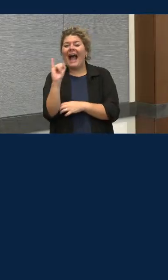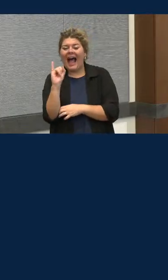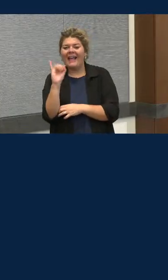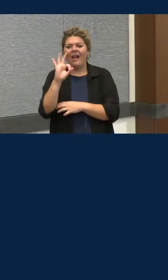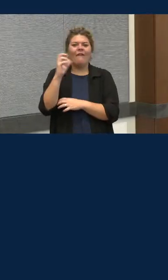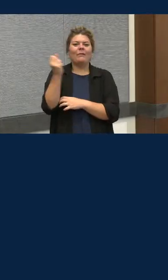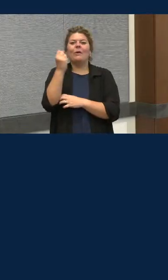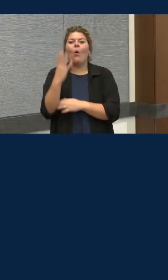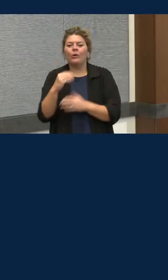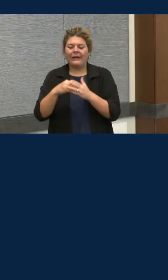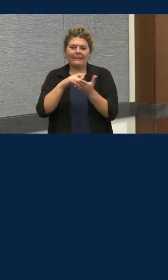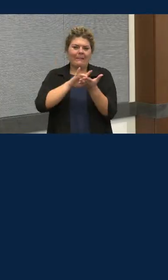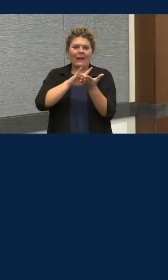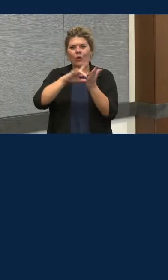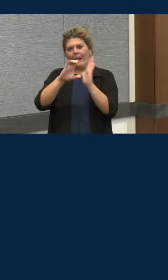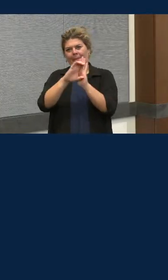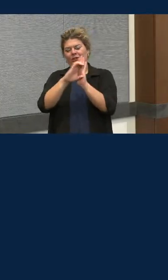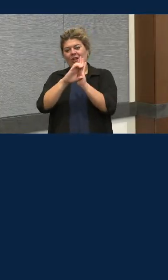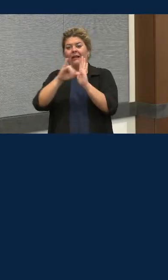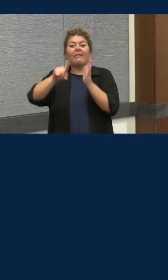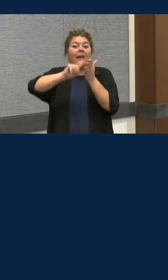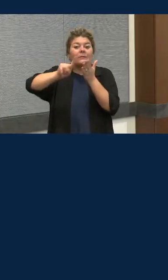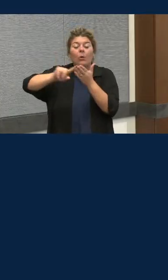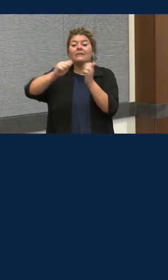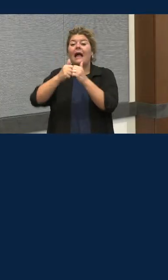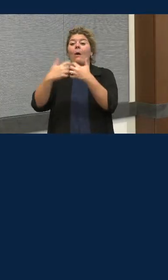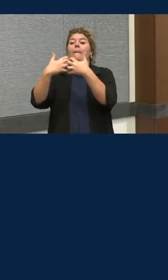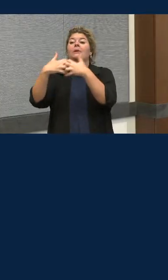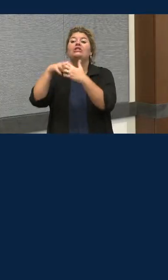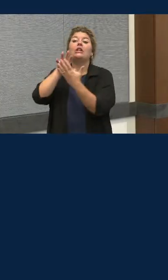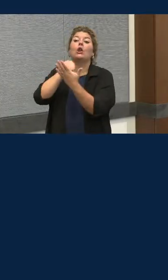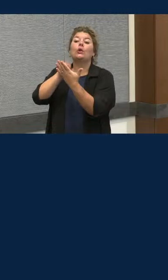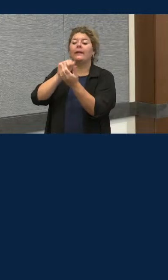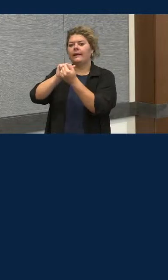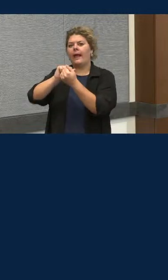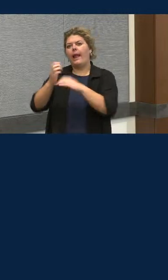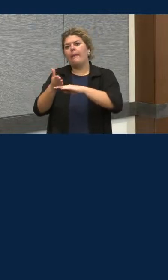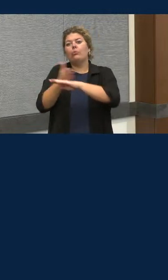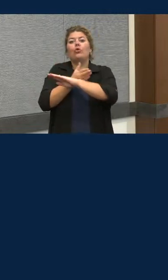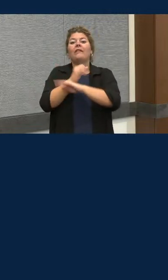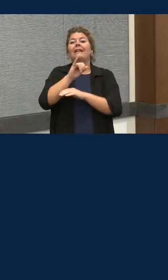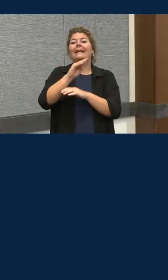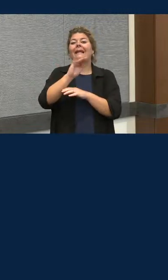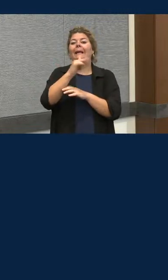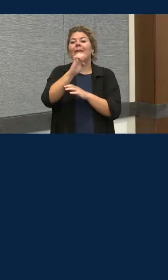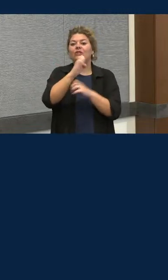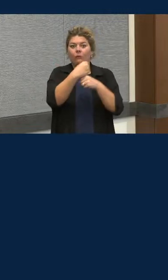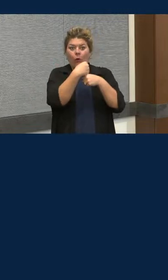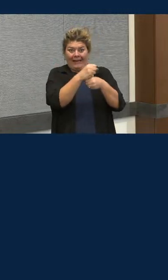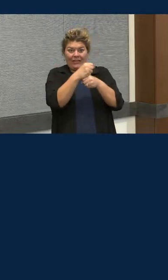of the Beholder in Medical Imaging, explores how machine learning can improve image formation and